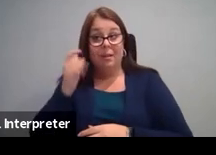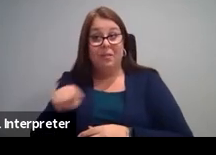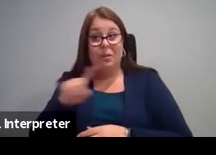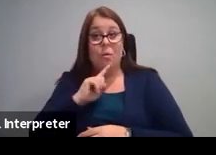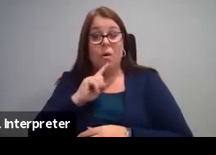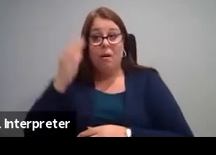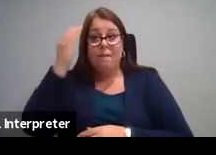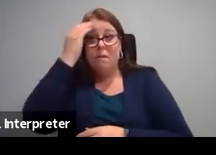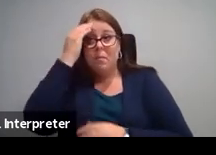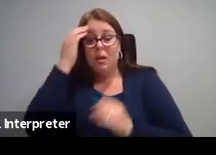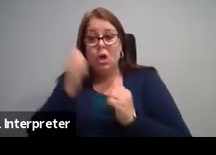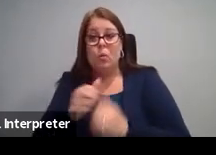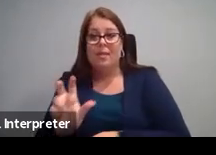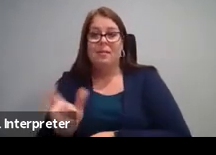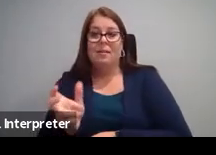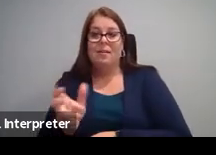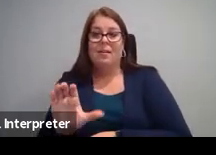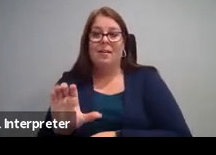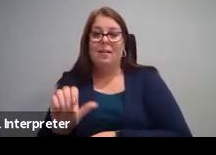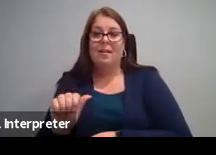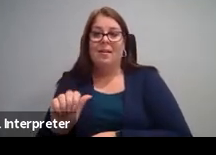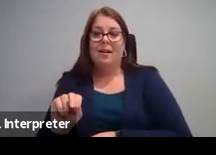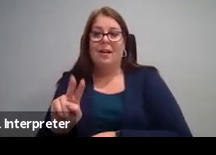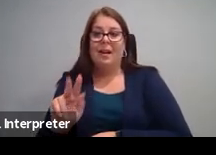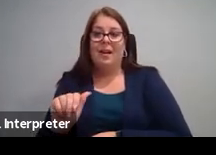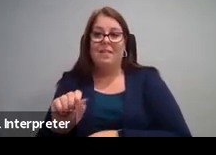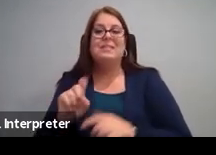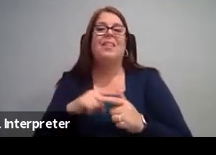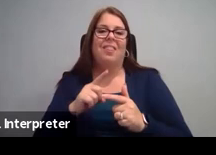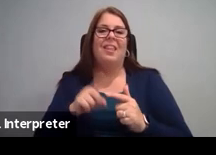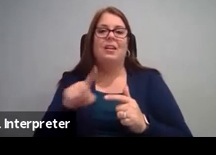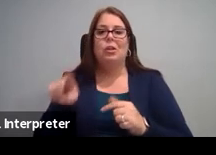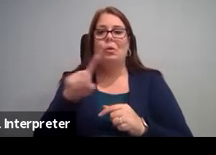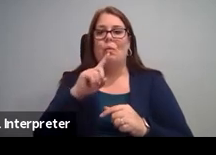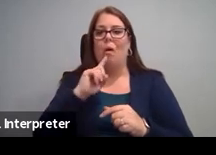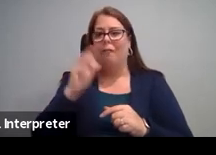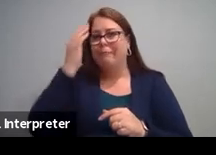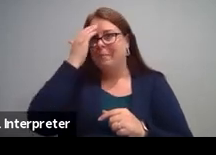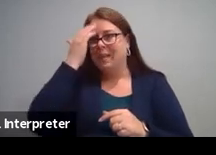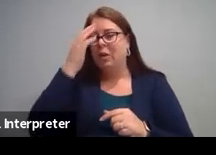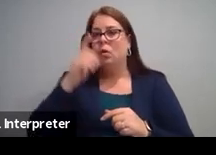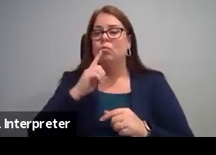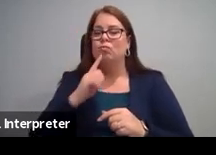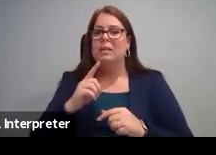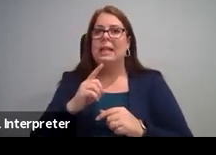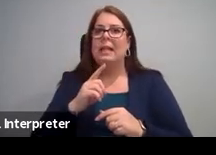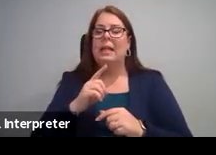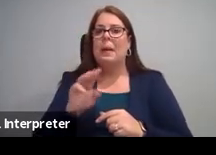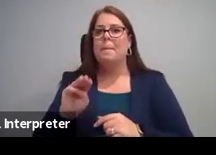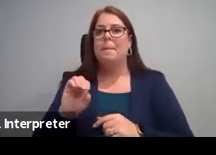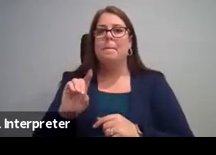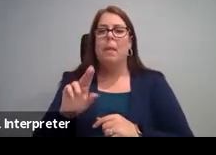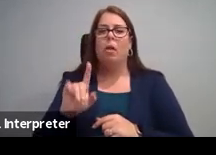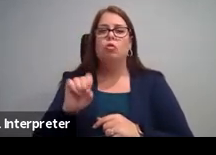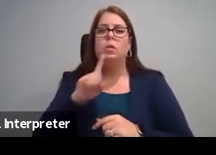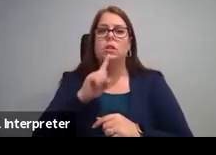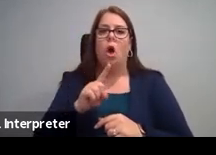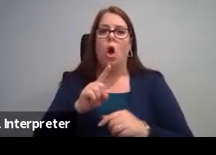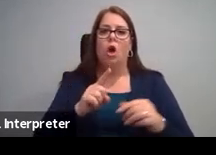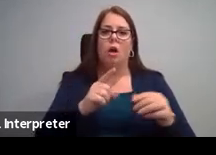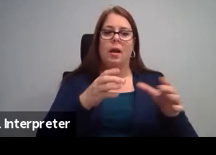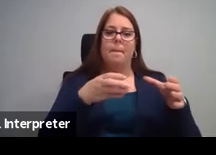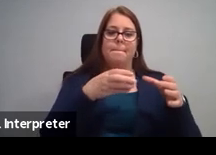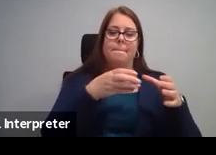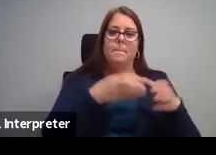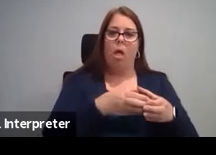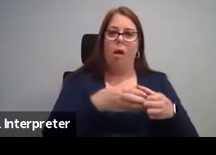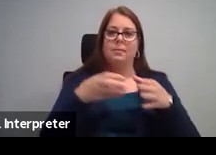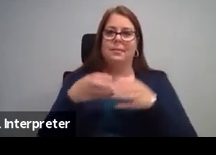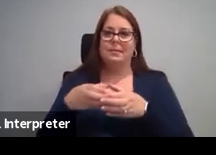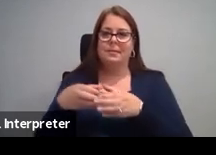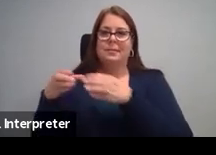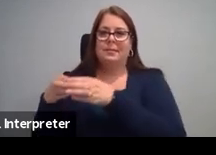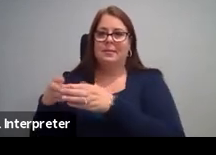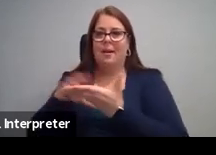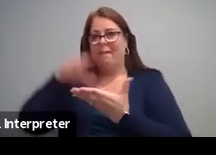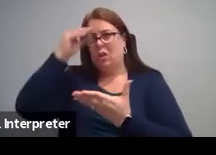Cathy Reznicek: But modules are really just blocks of learning units, so to speak, and it allows you to kind of chunk the material in a consistent way.